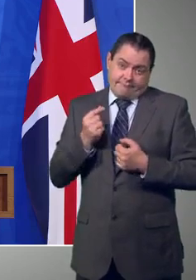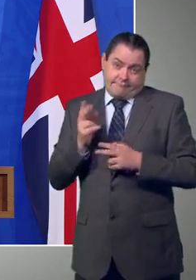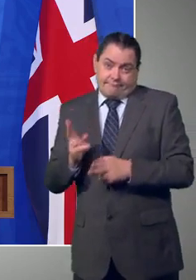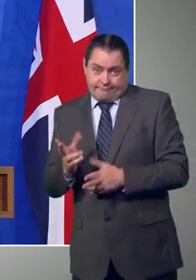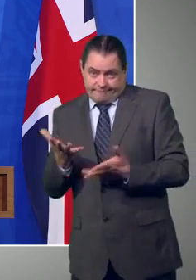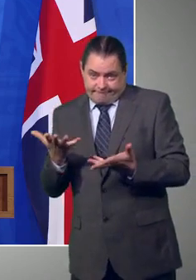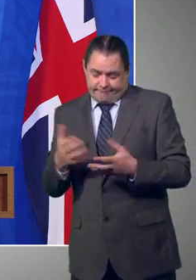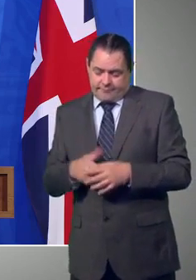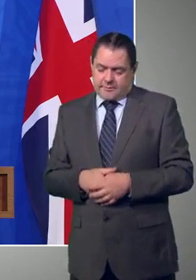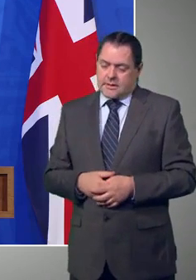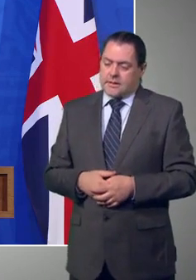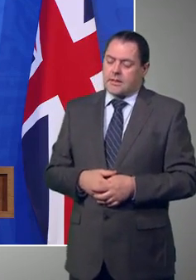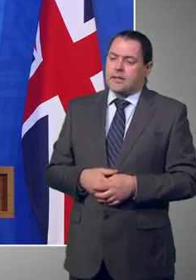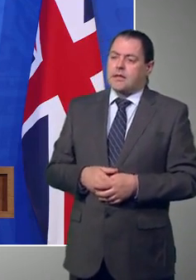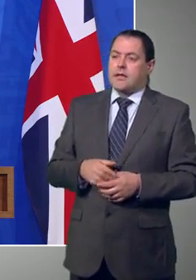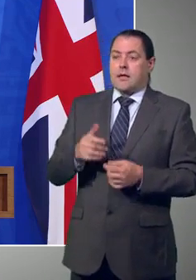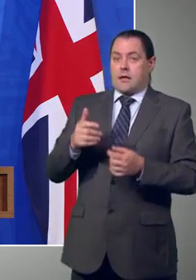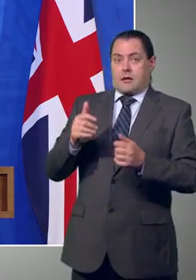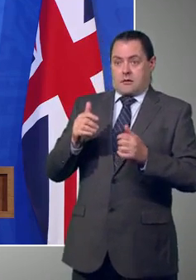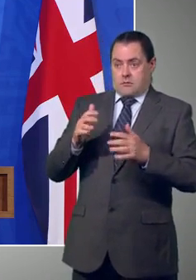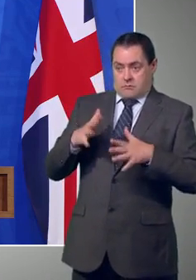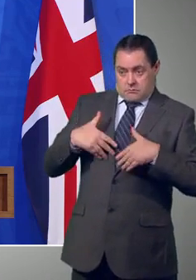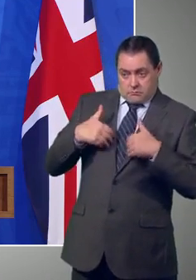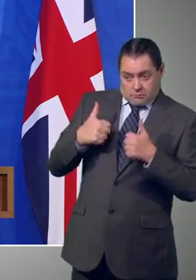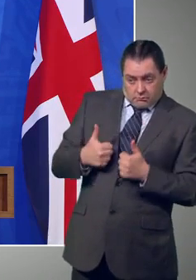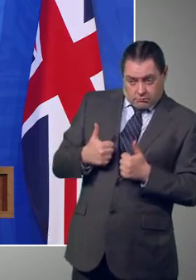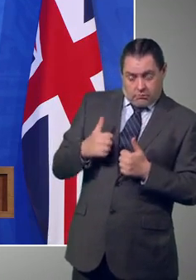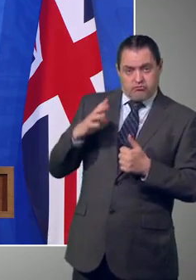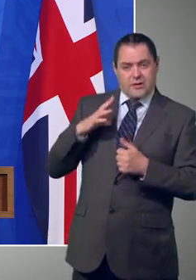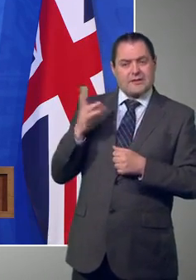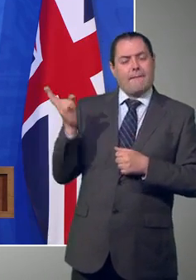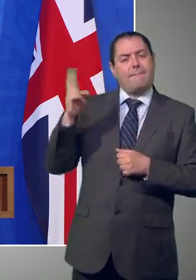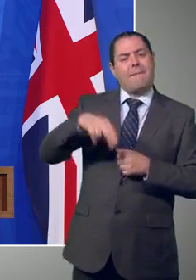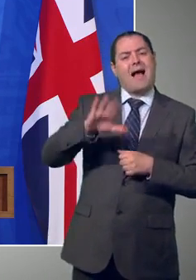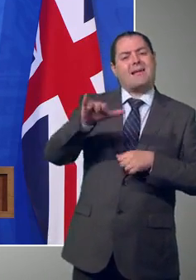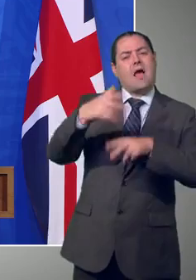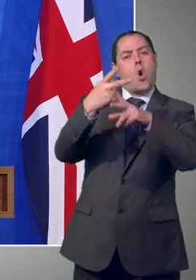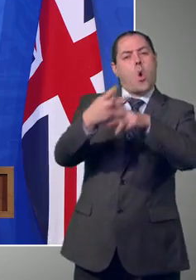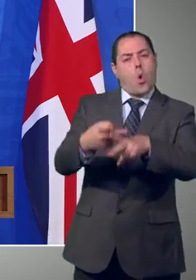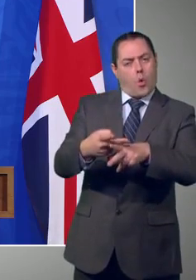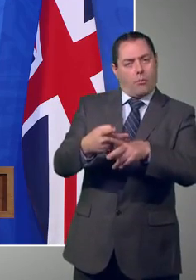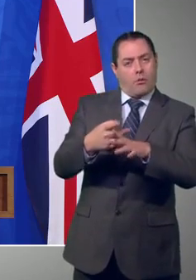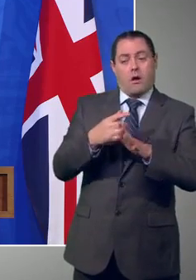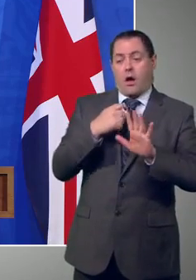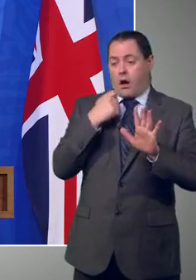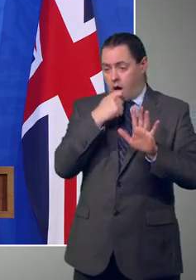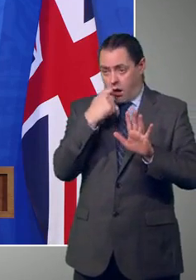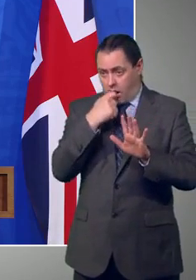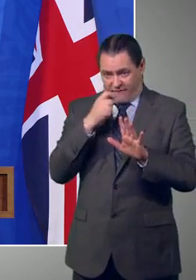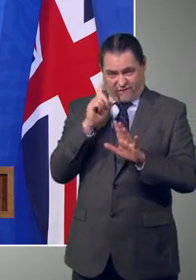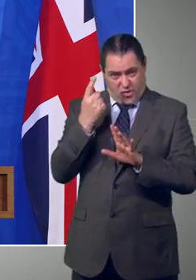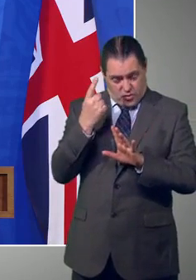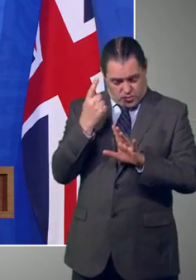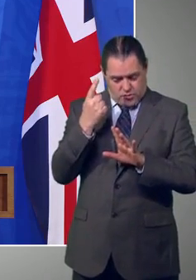hospital and went into care homes, we committed to building